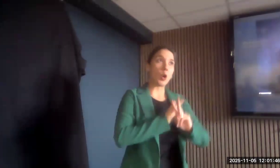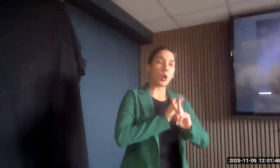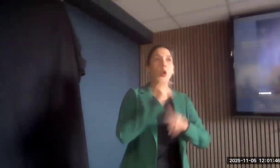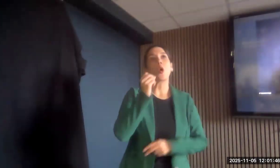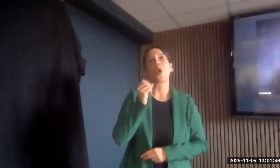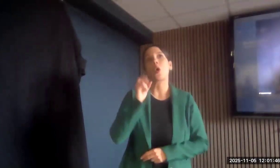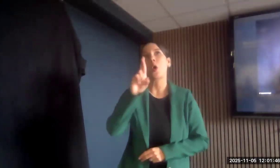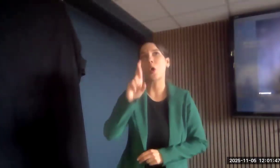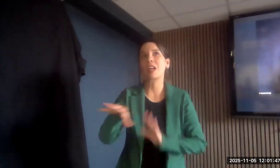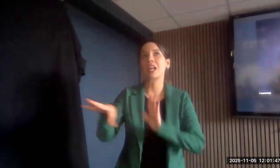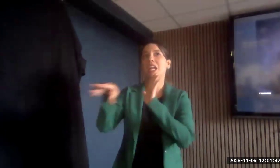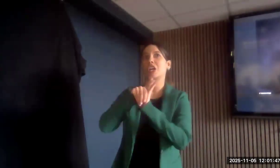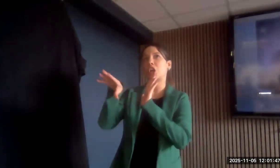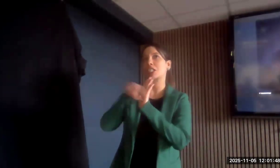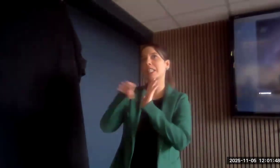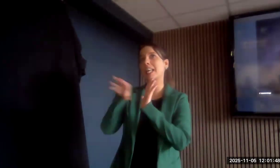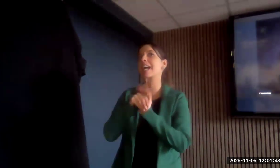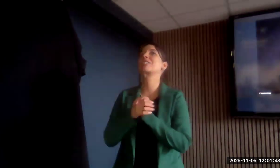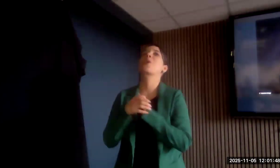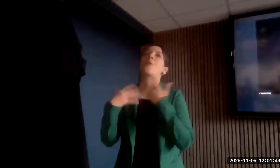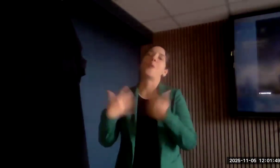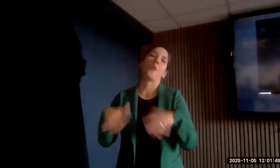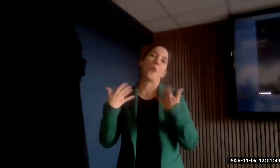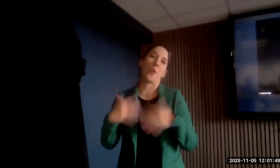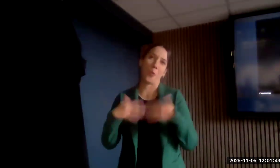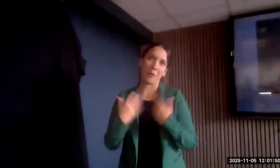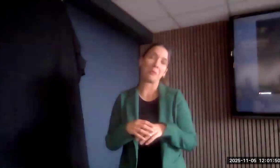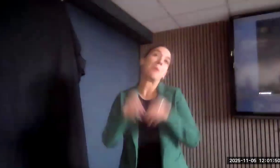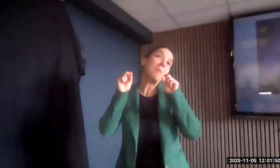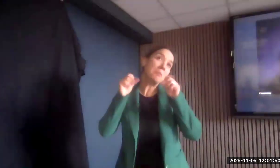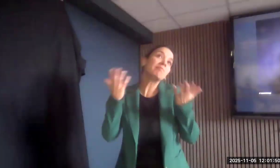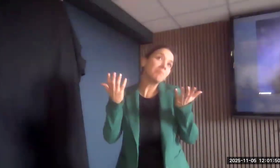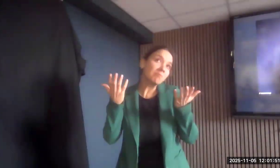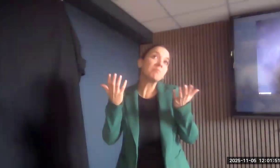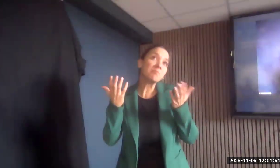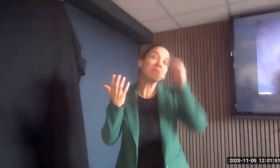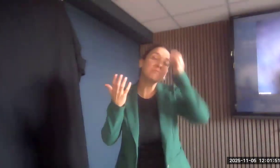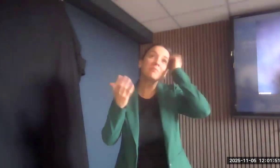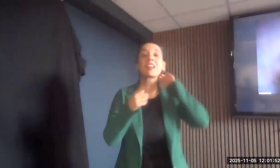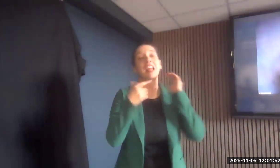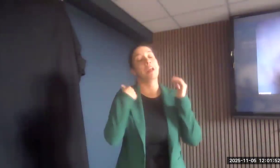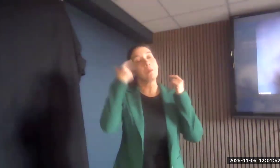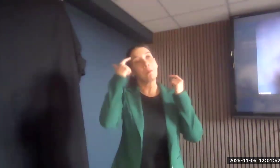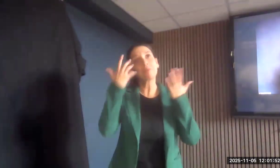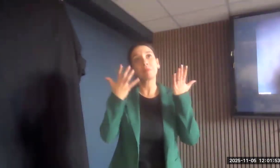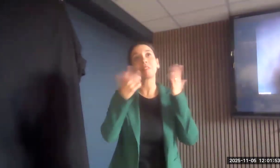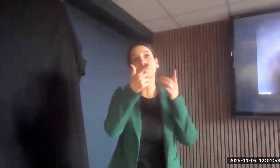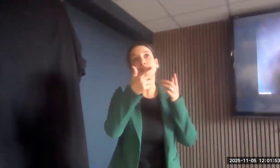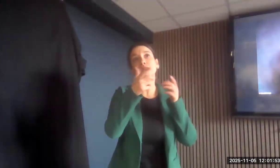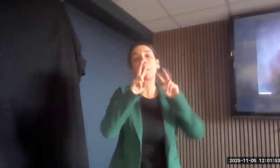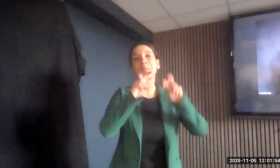It is very difficult to discern whether sometimes a sign is derived from its iconic properties, or whether it's a borrowing.